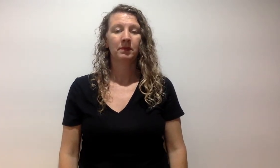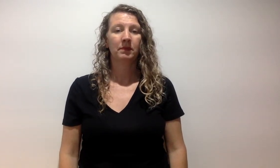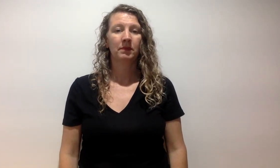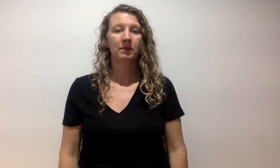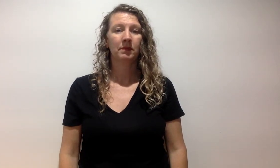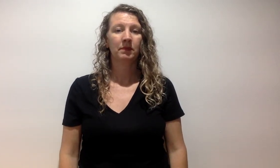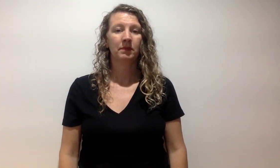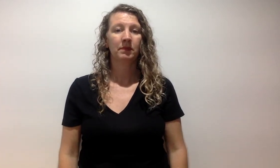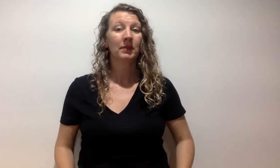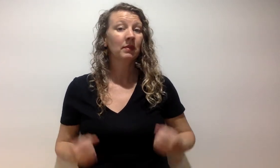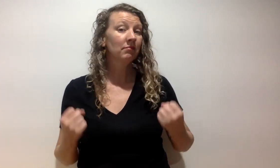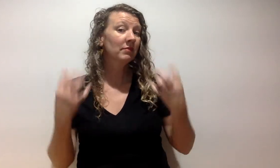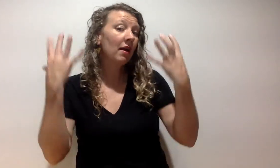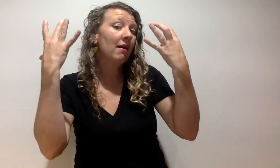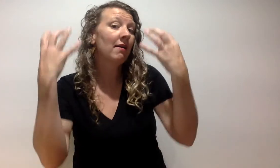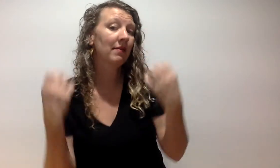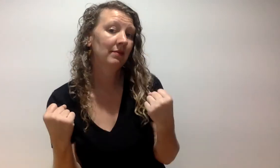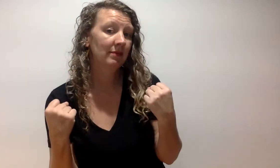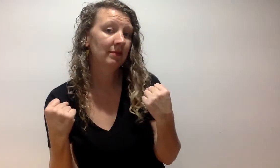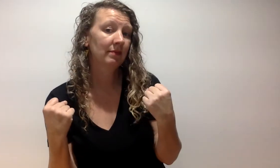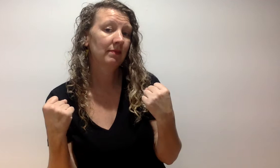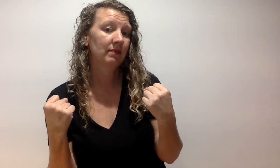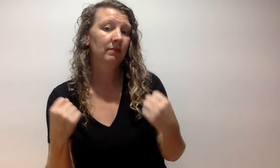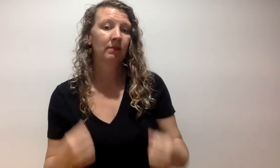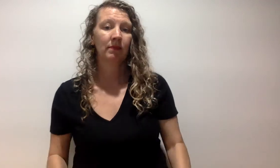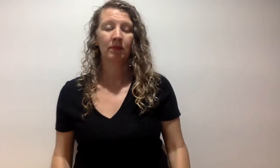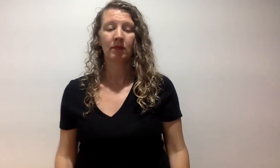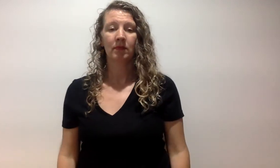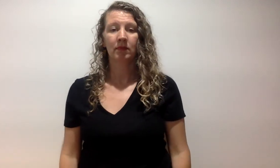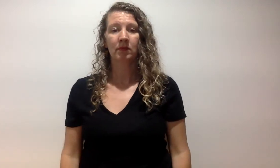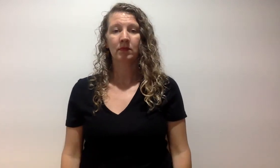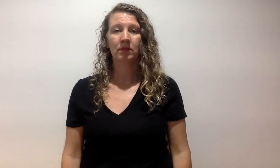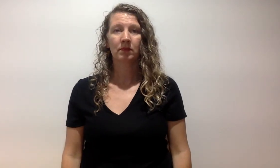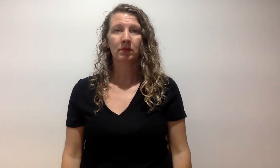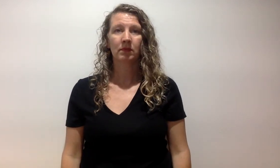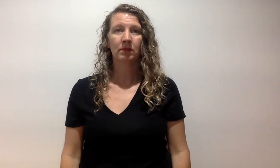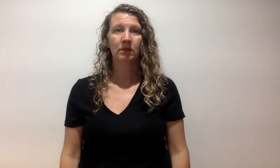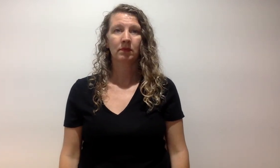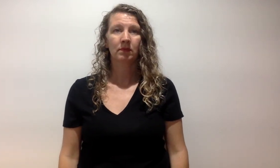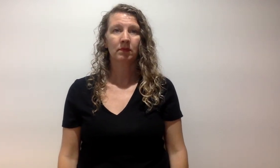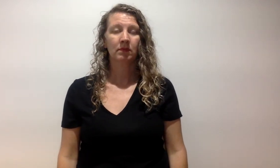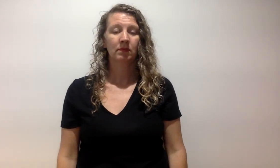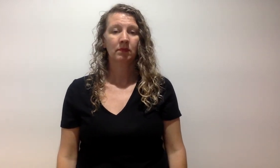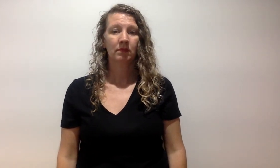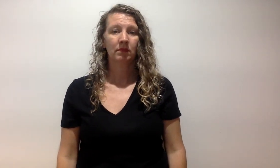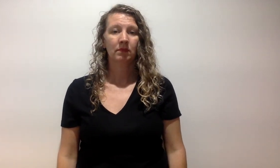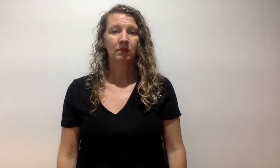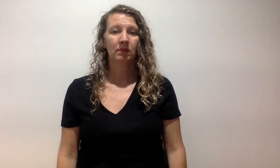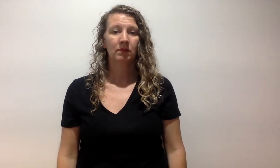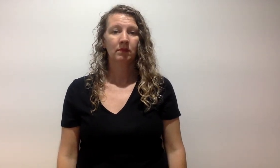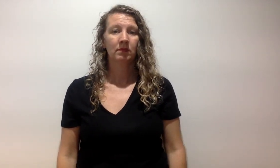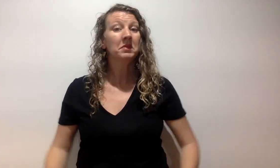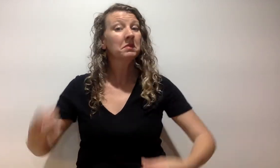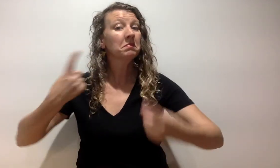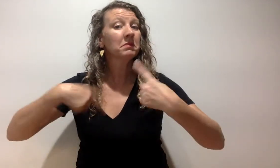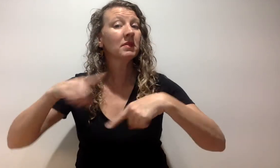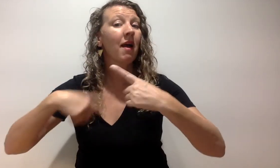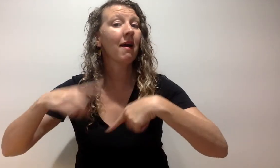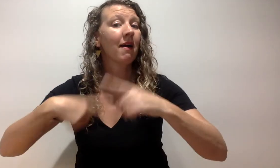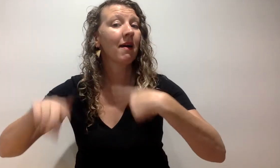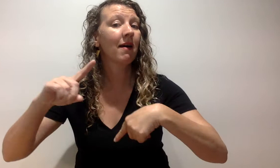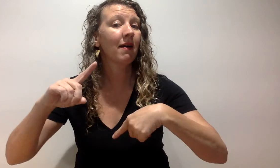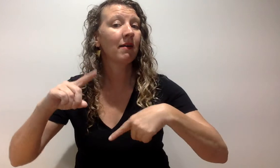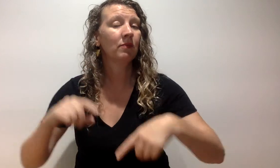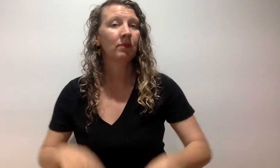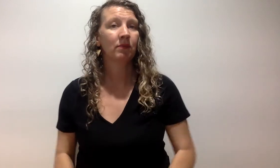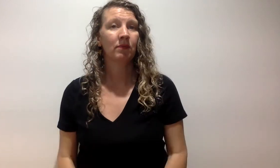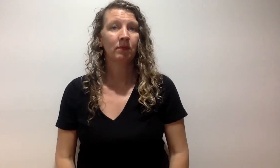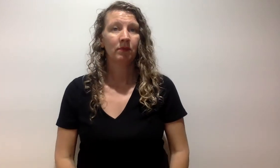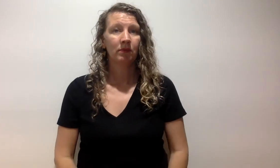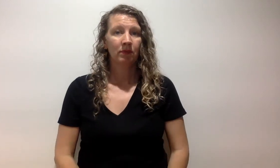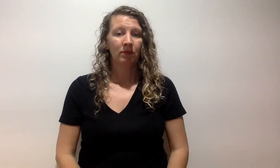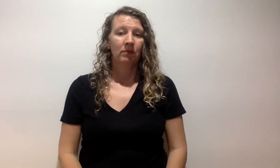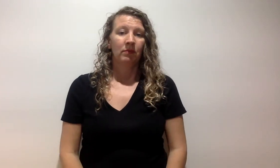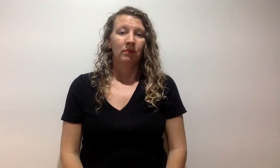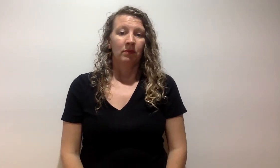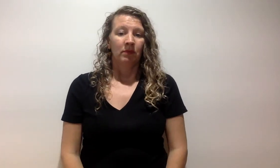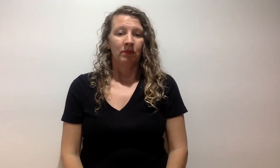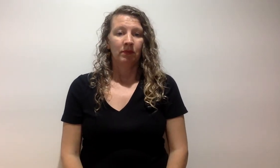SIGNS